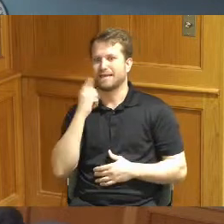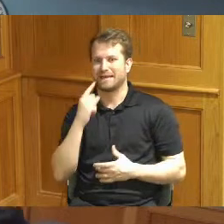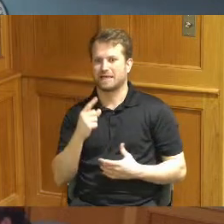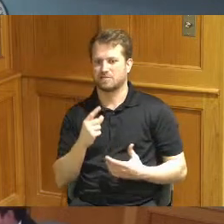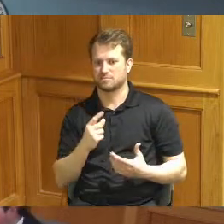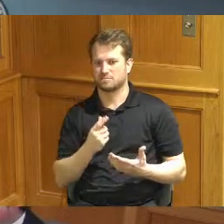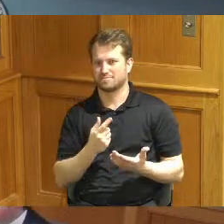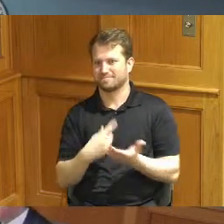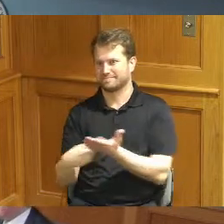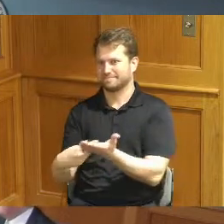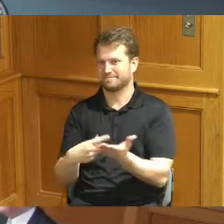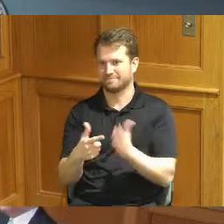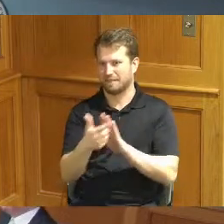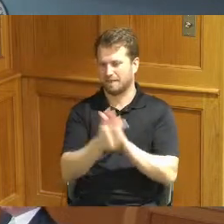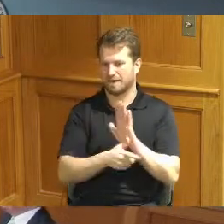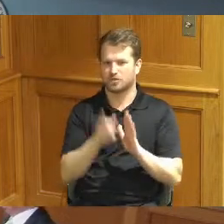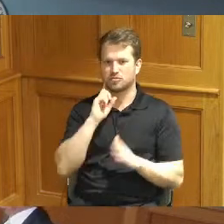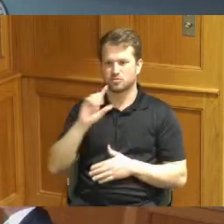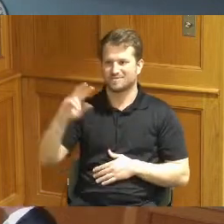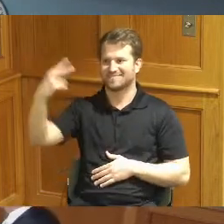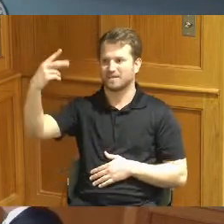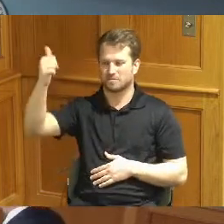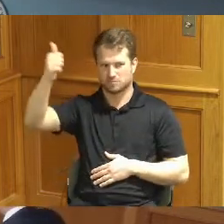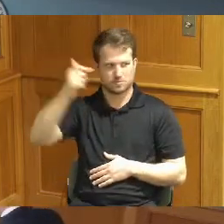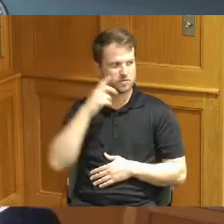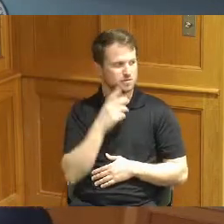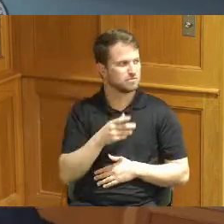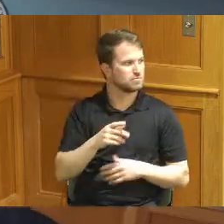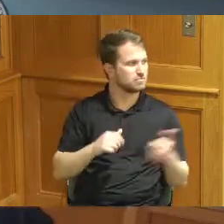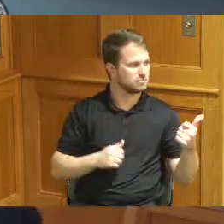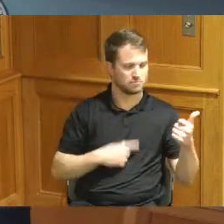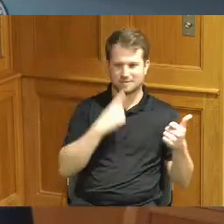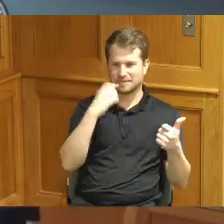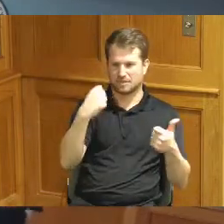Commissioner Reece yes Commissioner Driehaus yes Commissioner summer Jamis yes